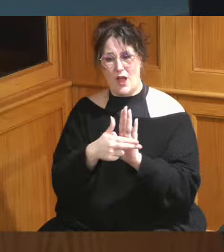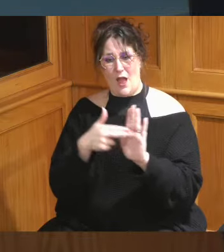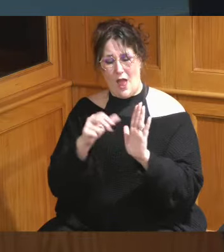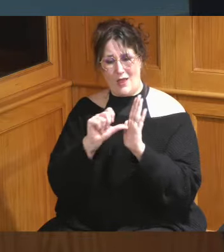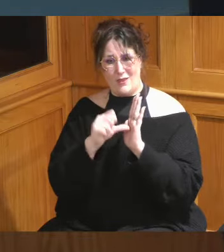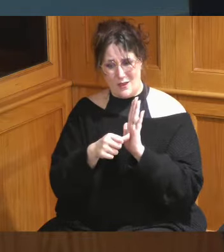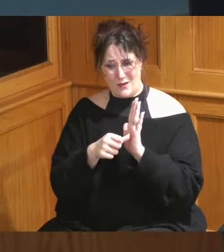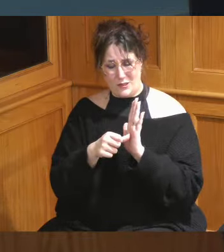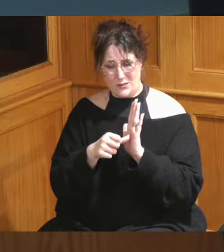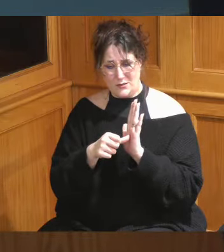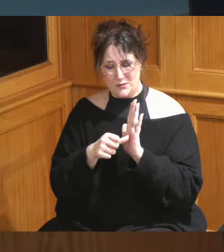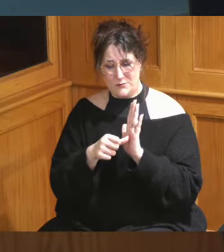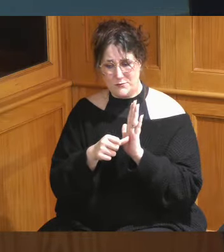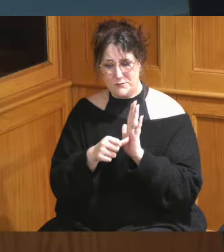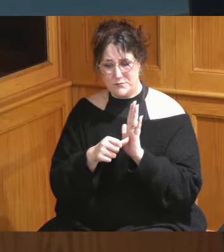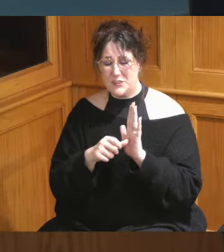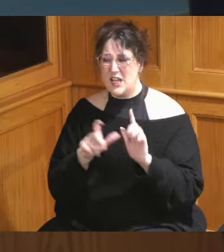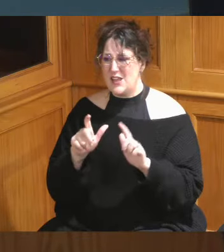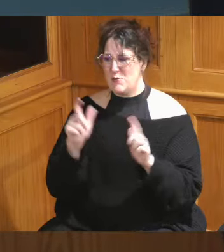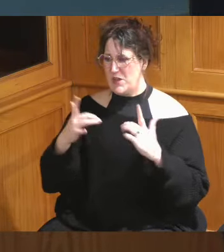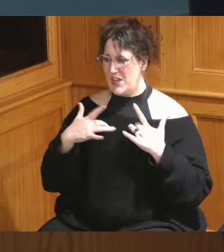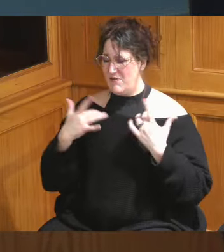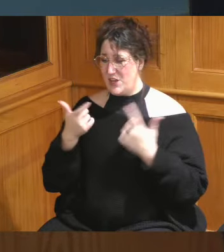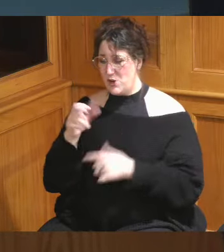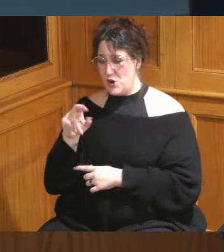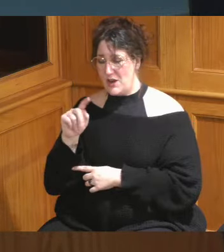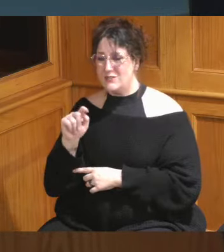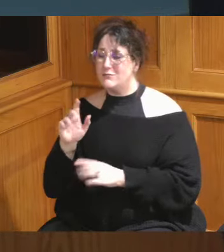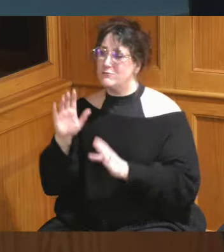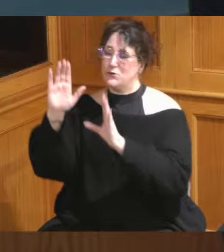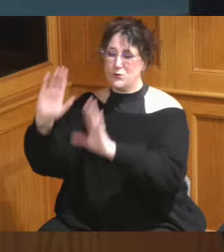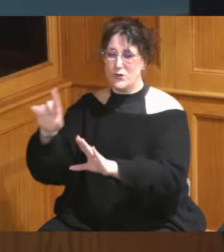or the large event grant while they are great for the community and they're community building